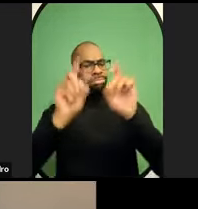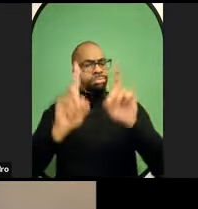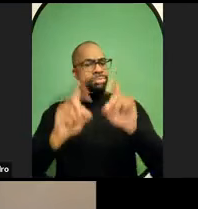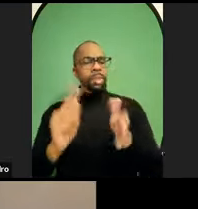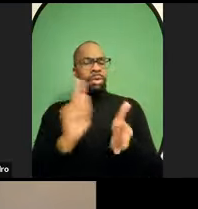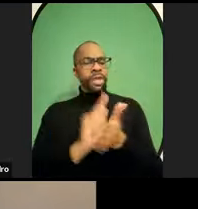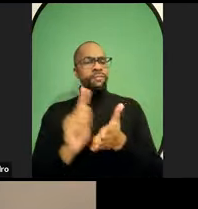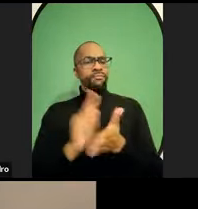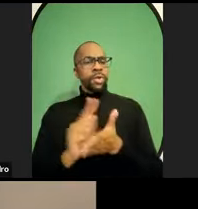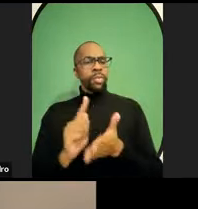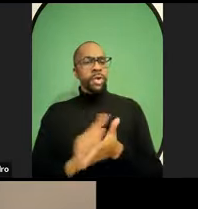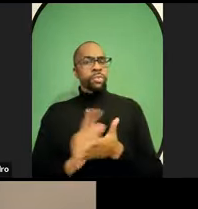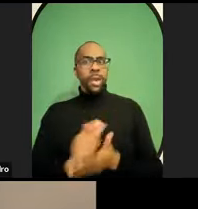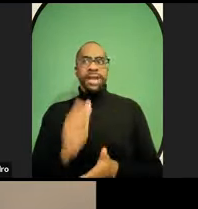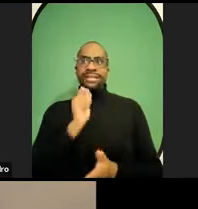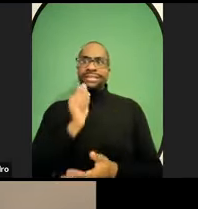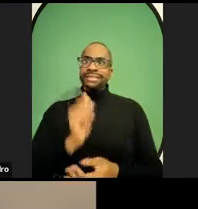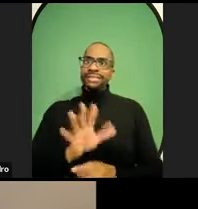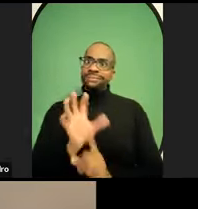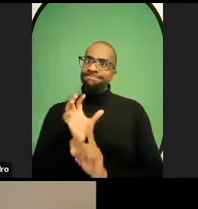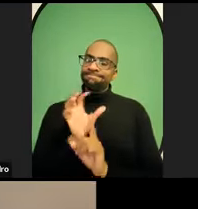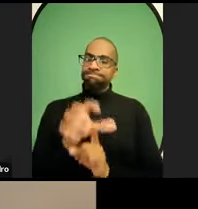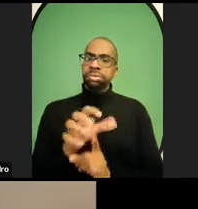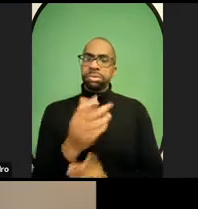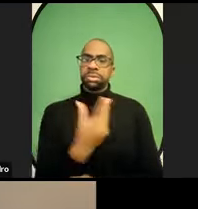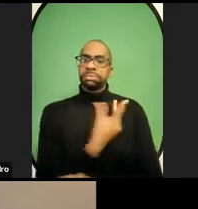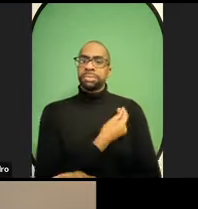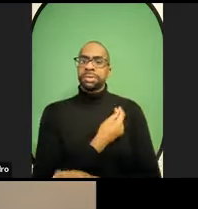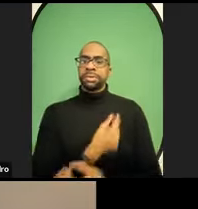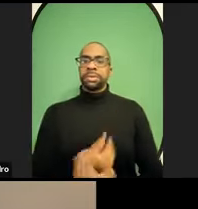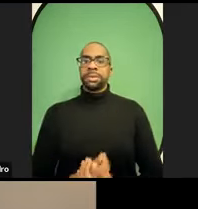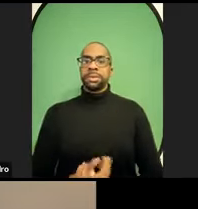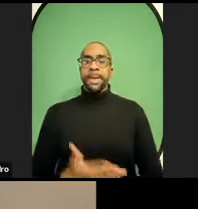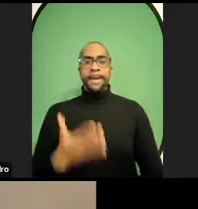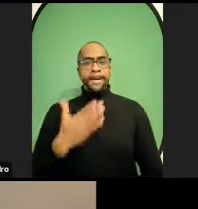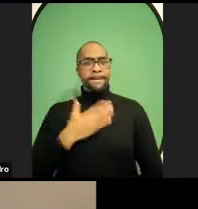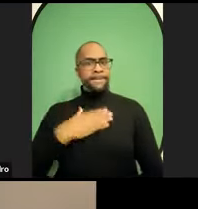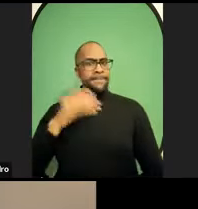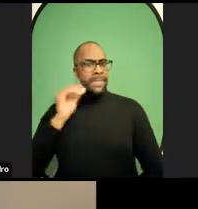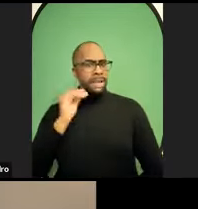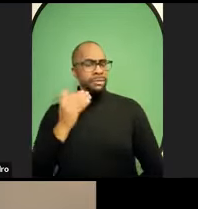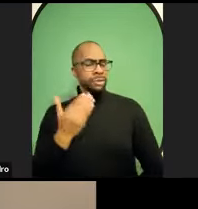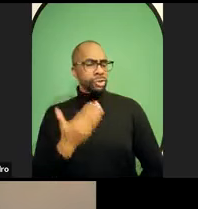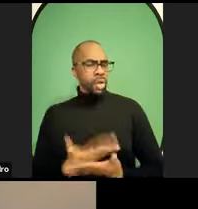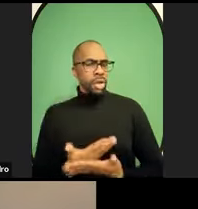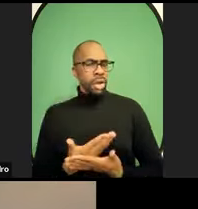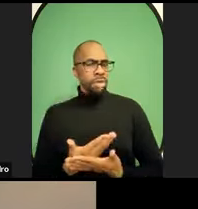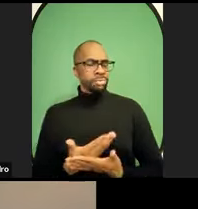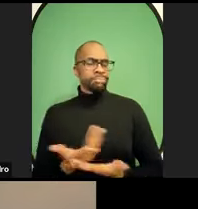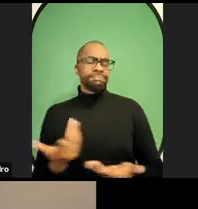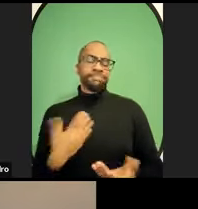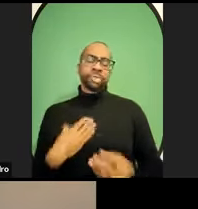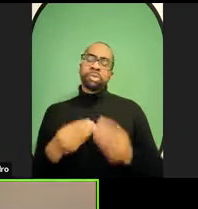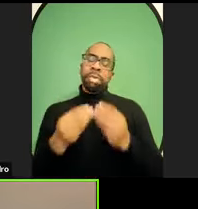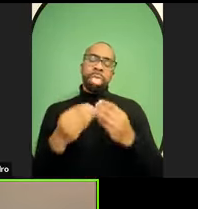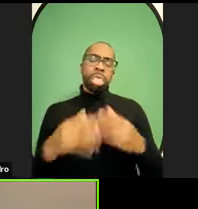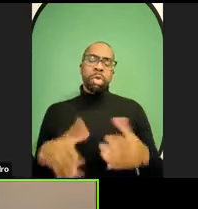coconut They should be able to take a test weekly and not be obligated to test weekly and not be obligated to be vaccinated. My. daughter daughter last a great . My daughter last a great